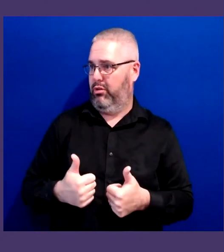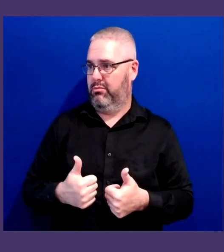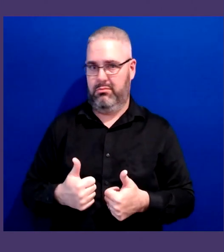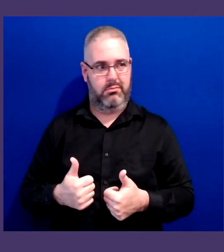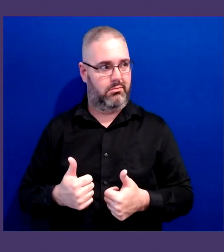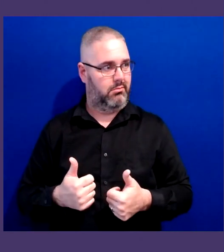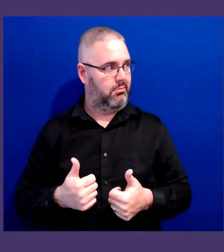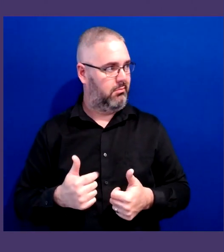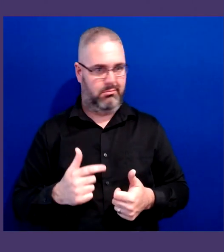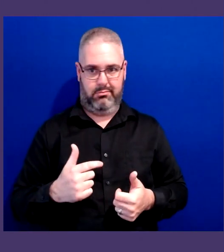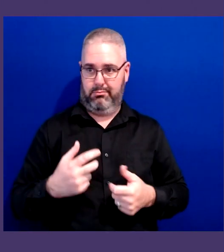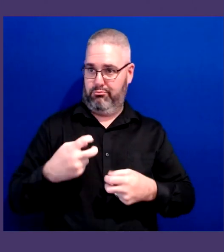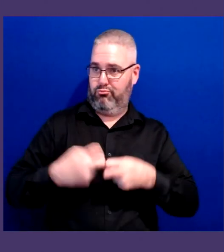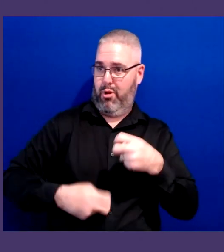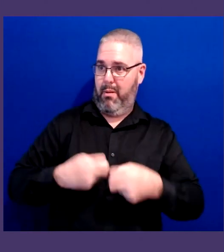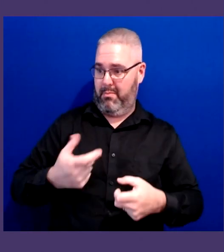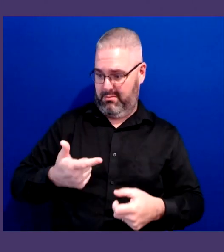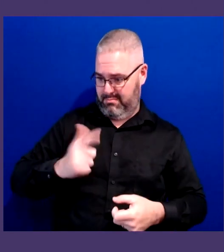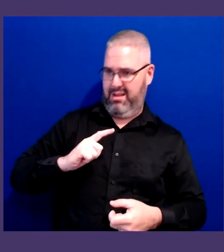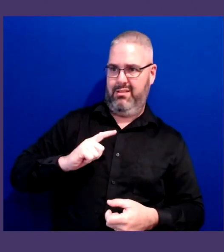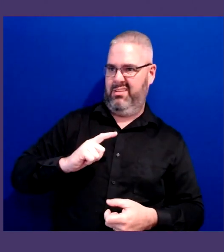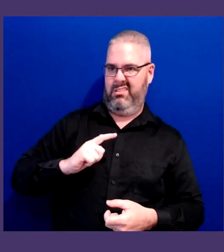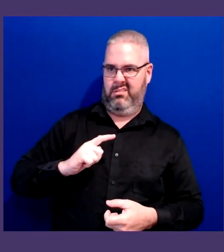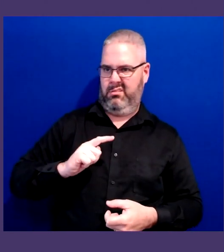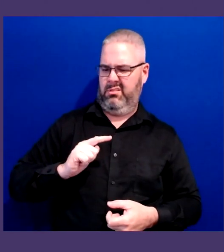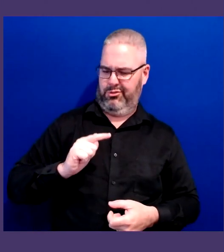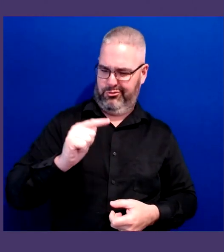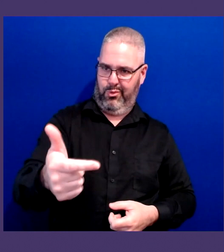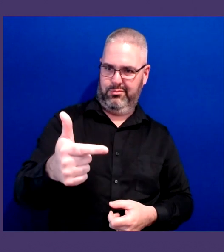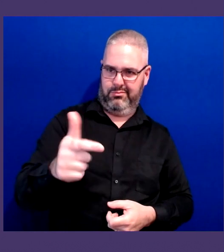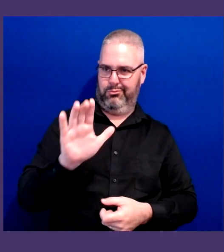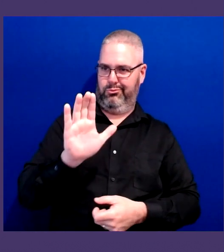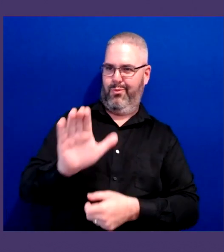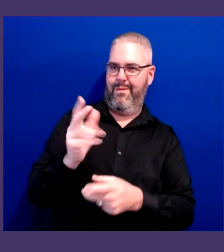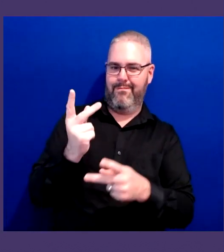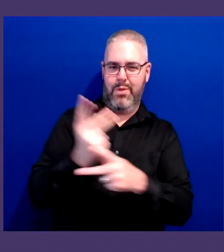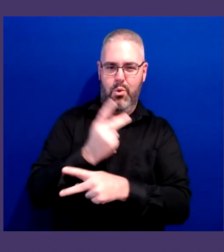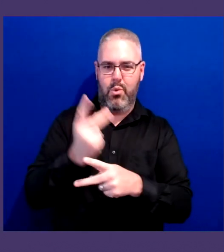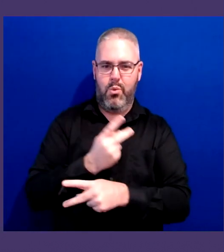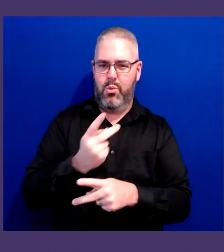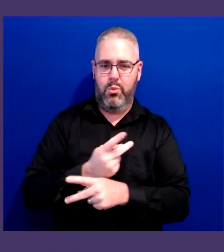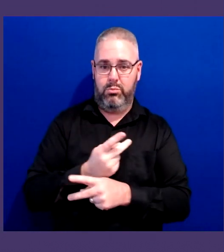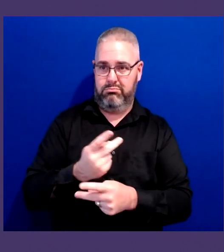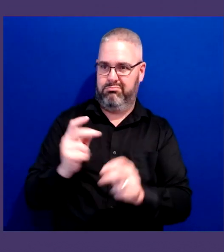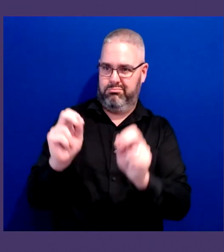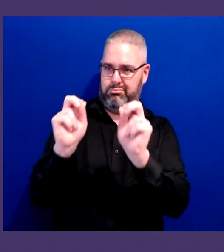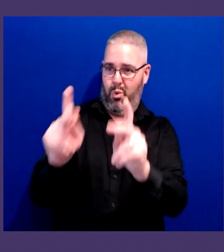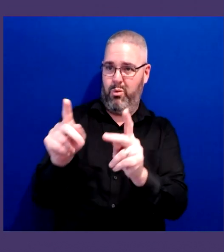I'm good so figure it out. It's okay that you don't understand and you need to learn. That's okay.